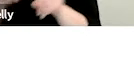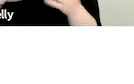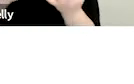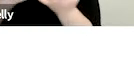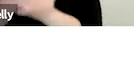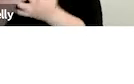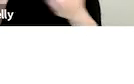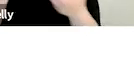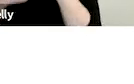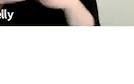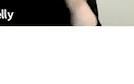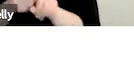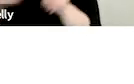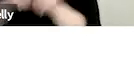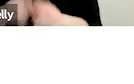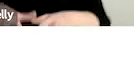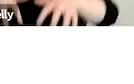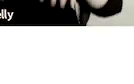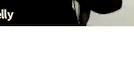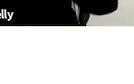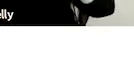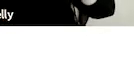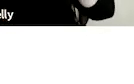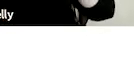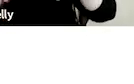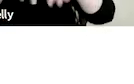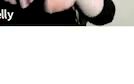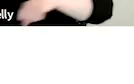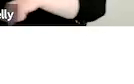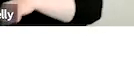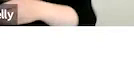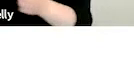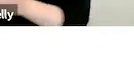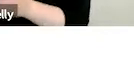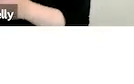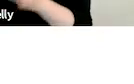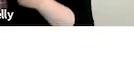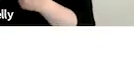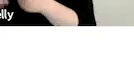halls, TAFEs and stuff like that might be a little bit smaller but still tiered seating and that